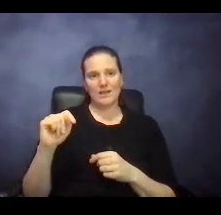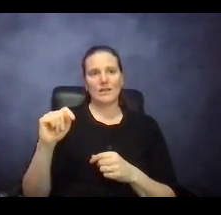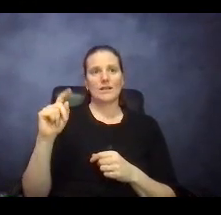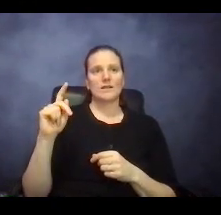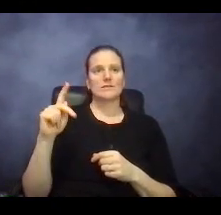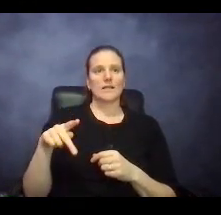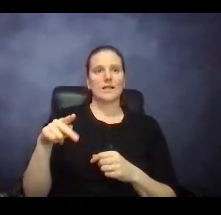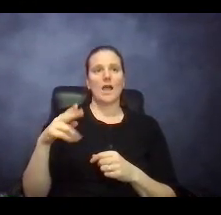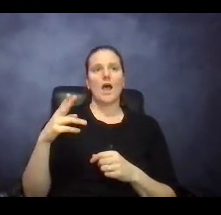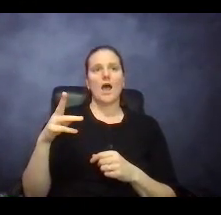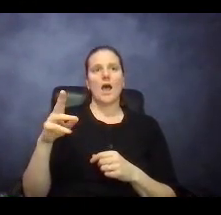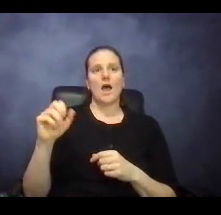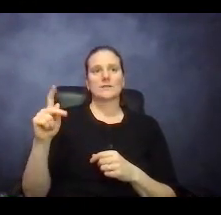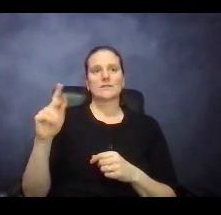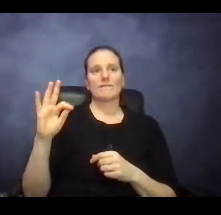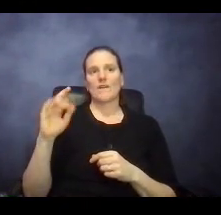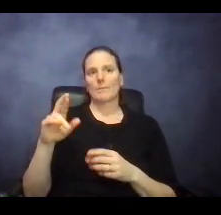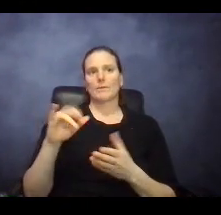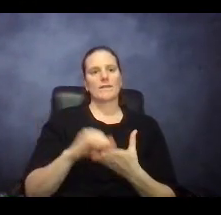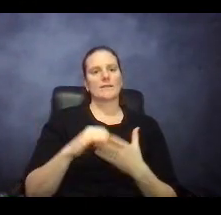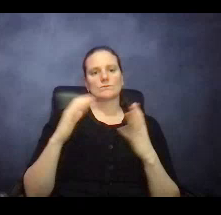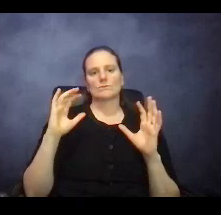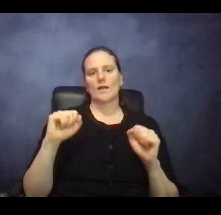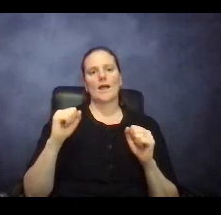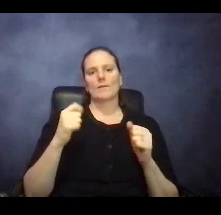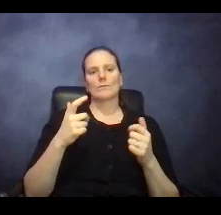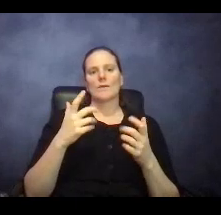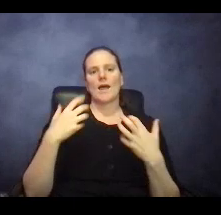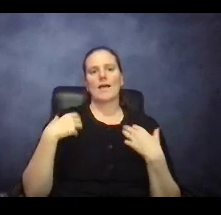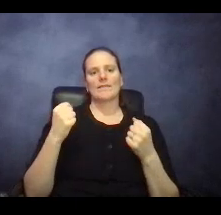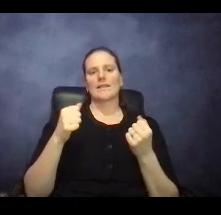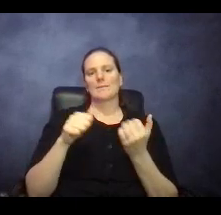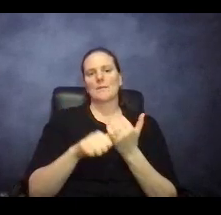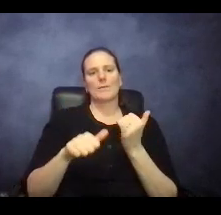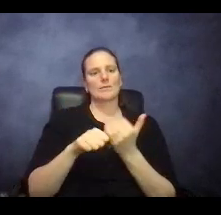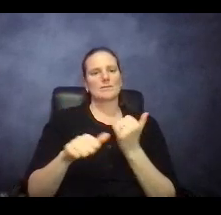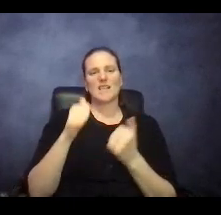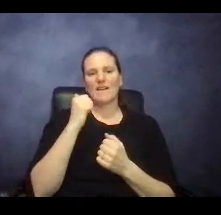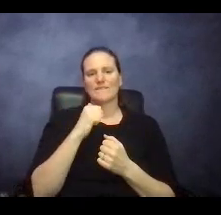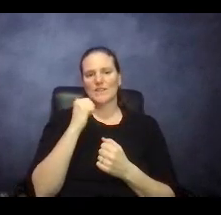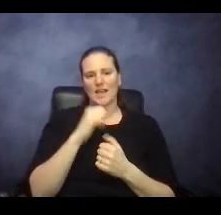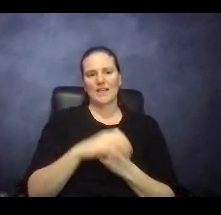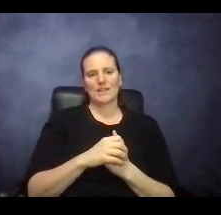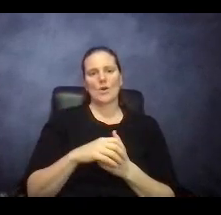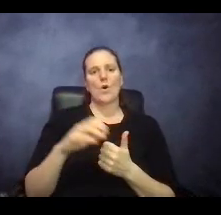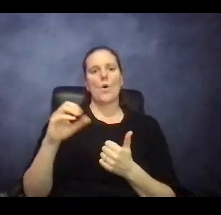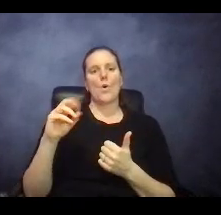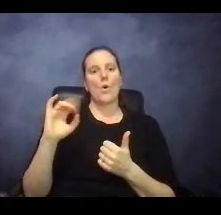I'm a huge proponent of healthy bowel movements every single day. So oral magnesium can be really helpful.